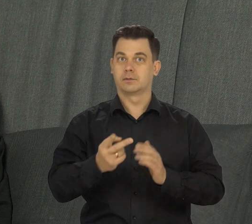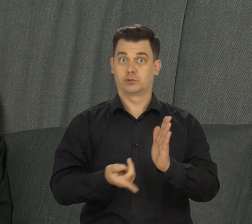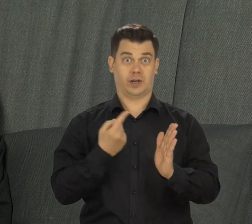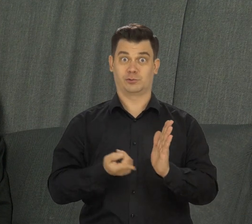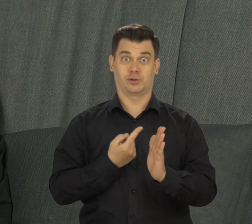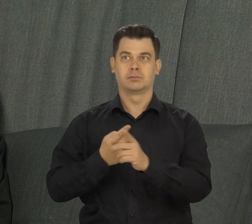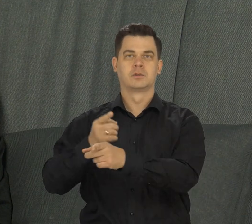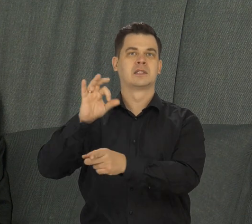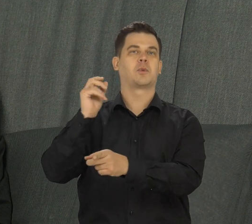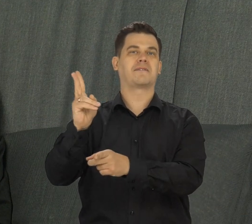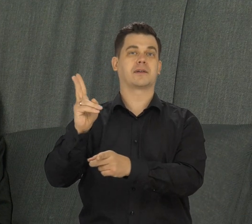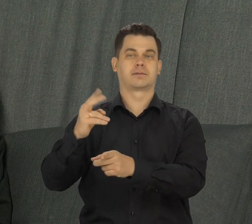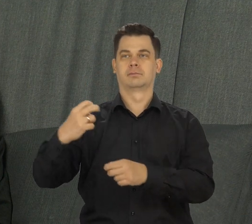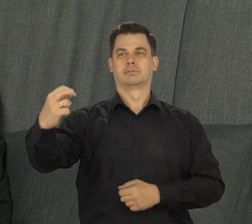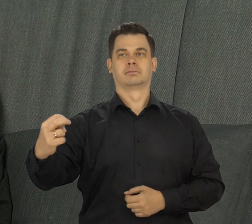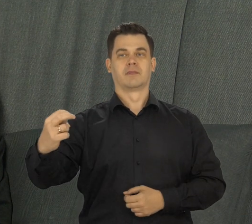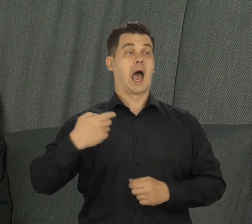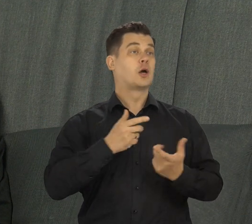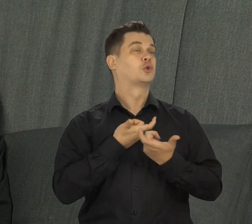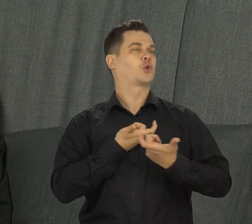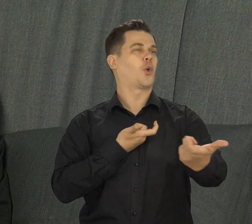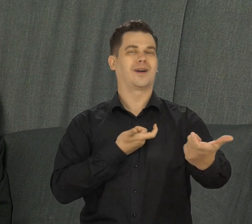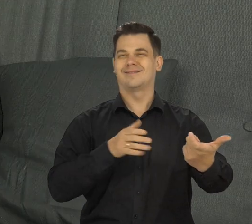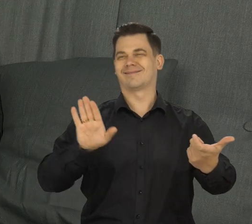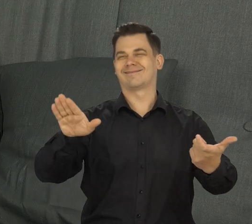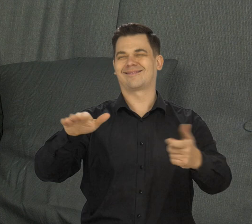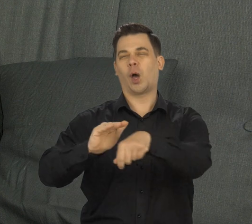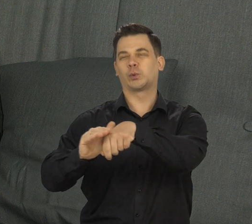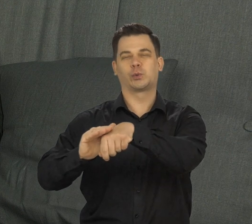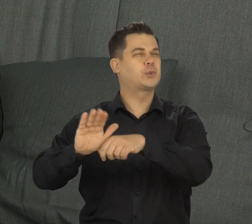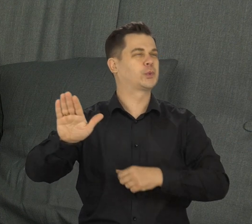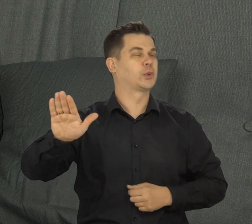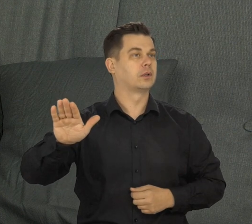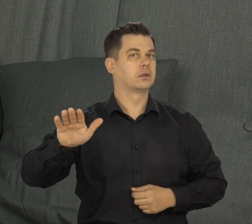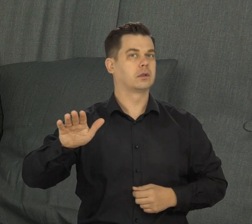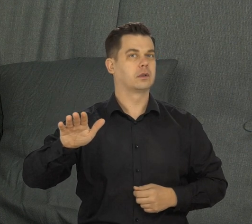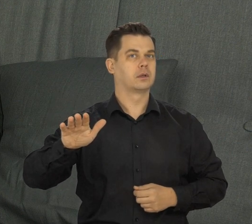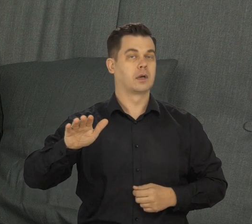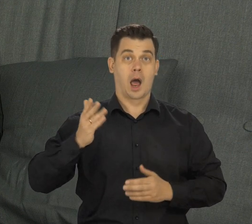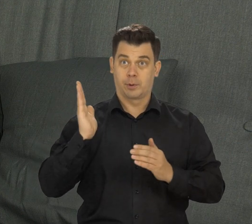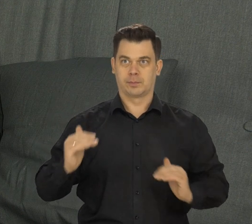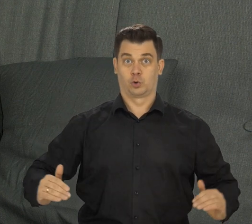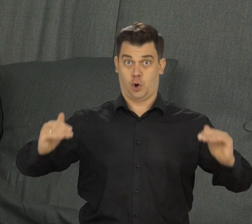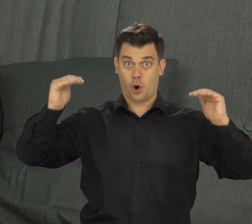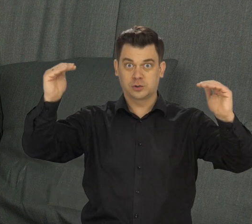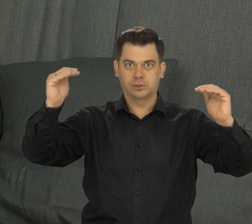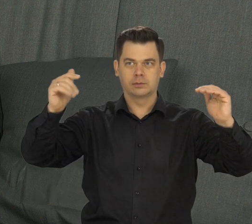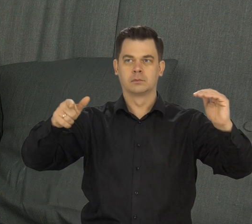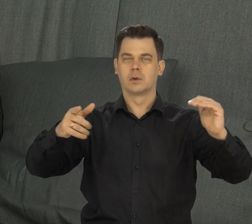and my brother didn't really did not participate in these meetings. When we grew up and wanted to talk about more serious topics,